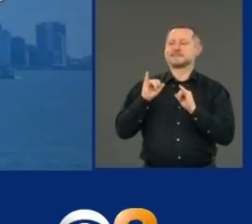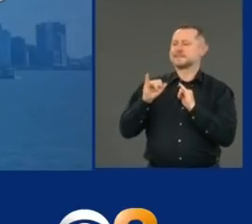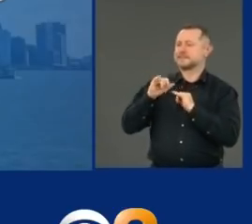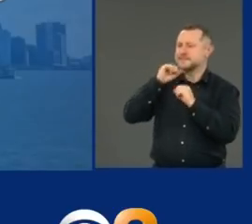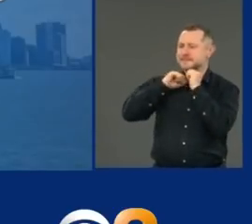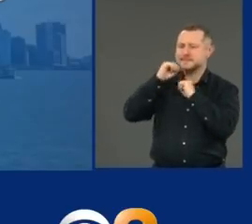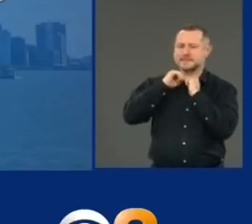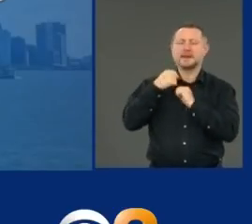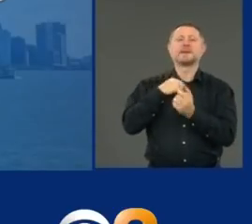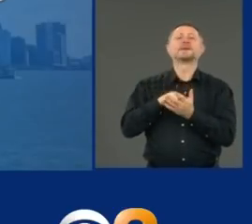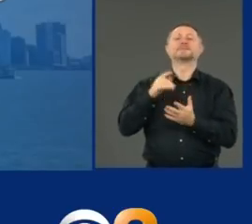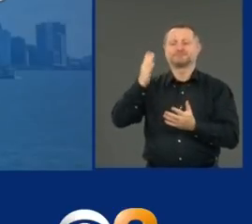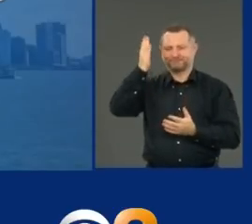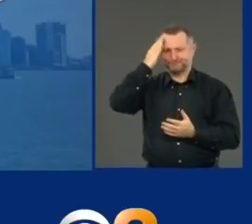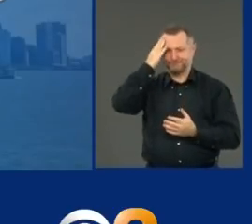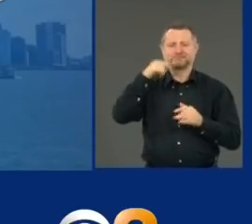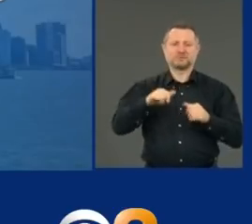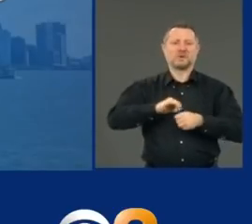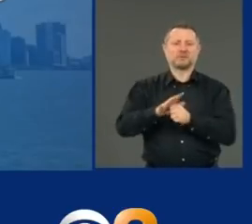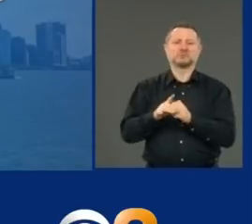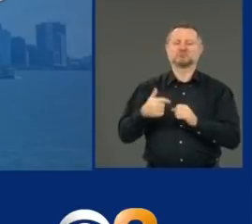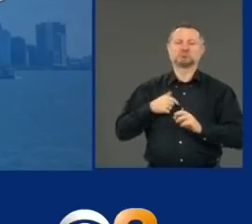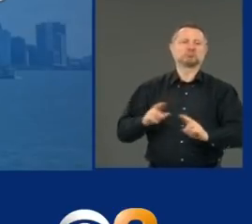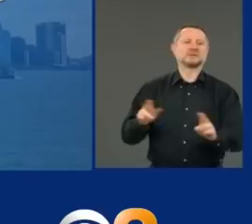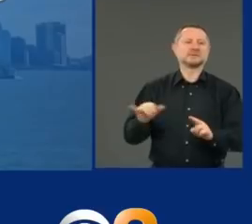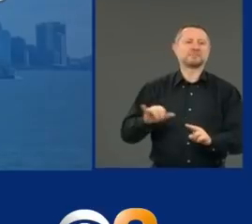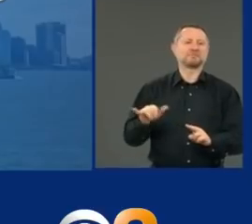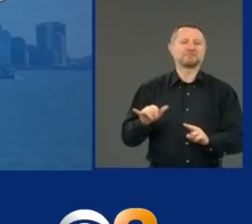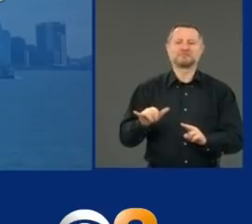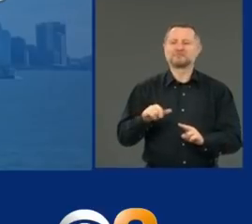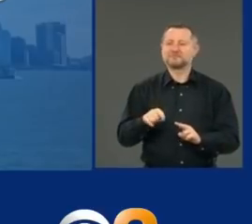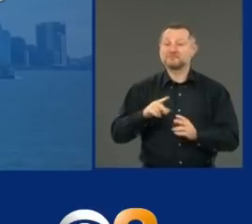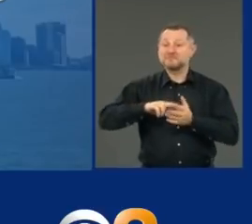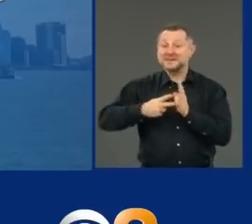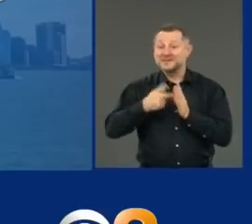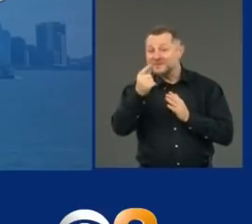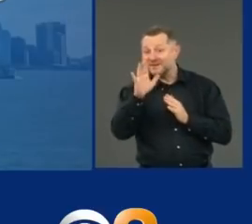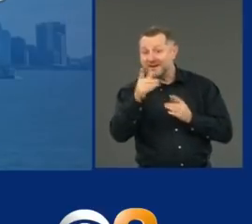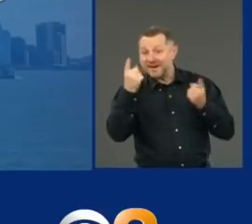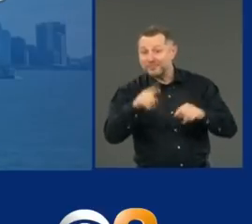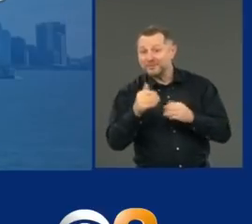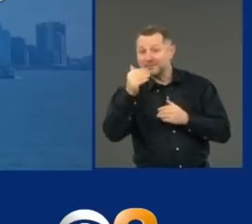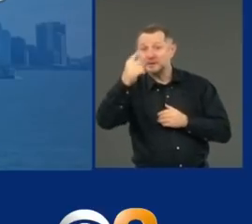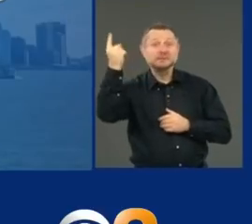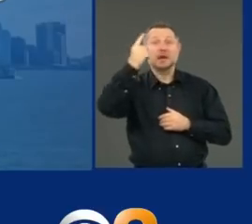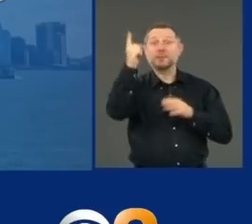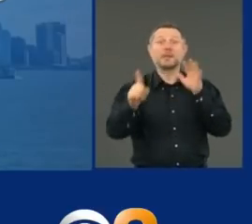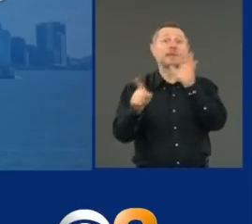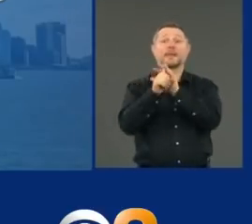BACK, AND SHE WILL COME BACK WITH A FURY, THAT WE ARE IN A BETTER POSITION. WE LEARNED FROM SUPER STORM